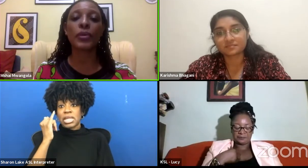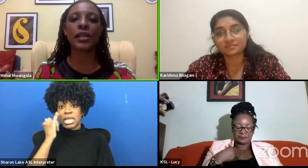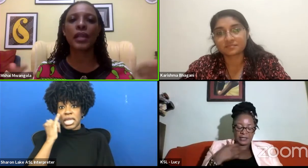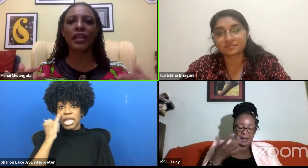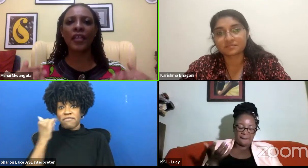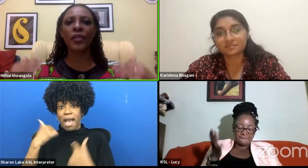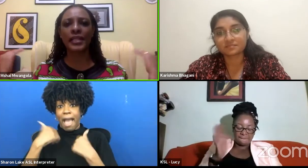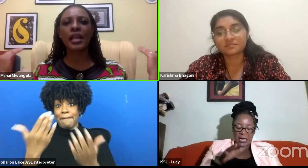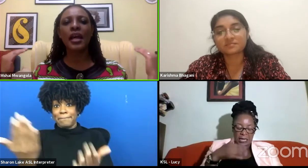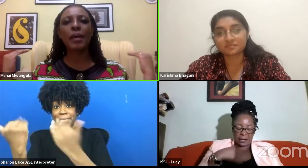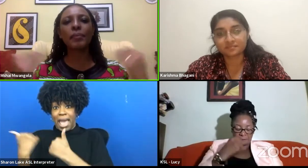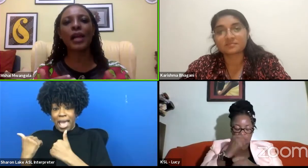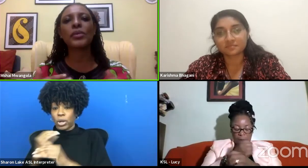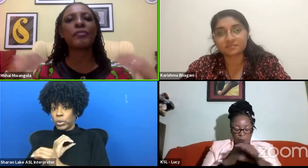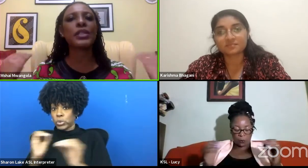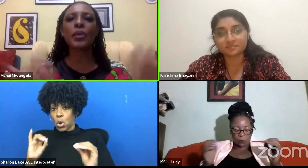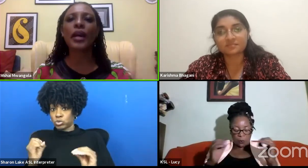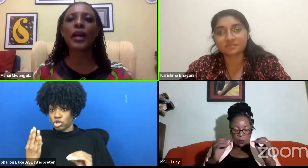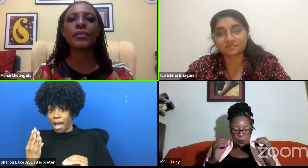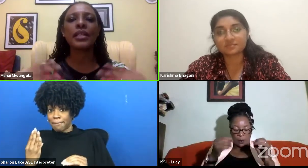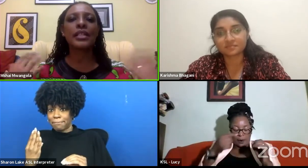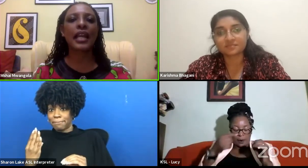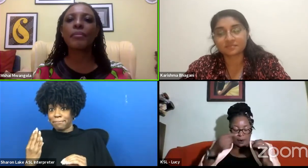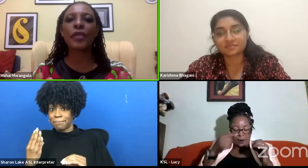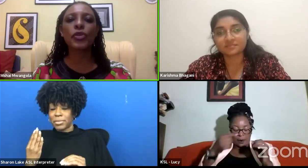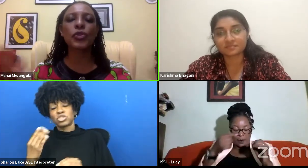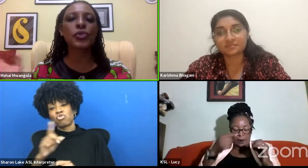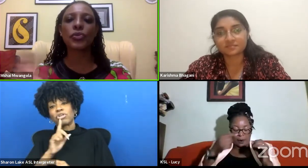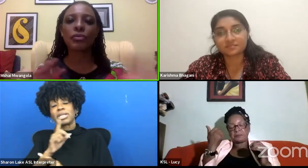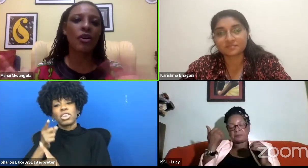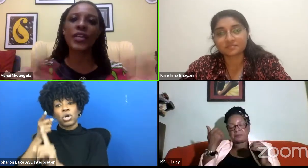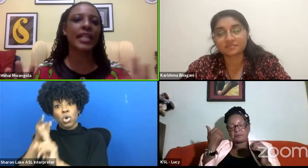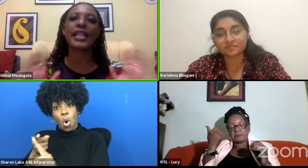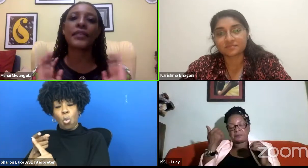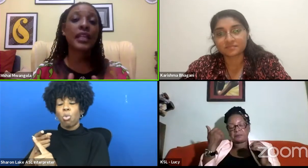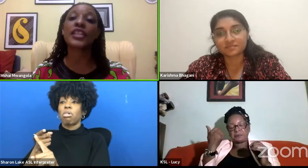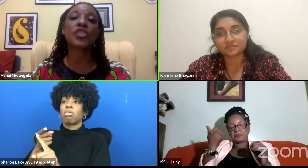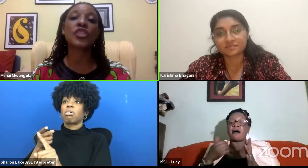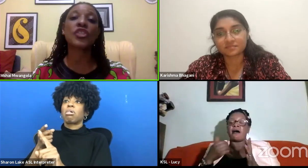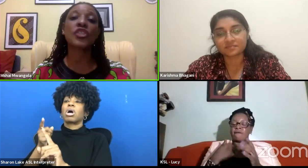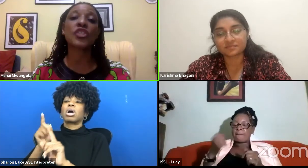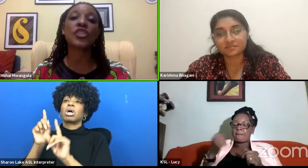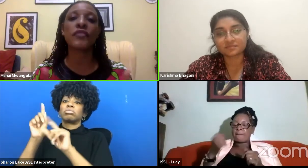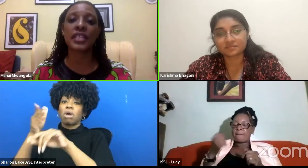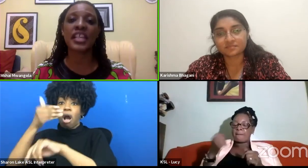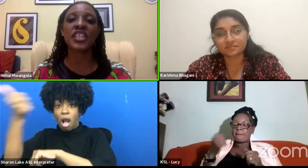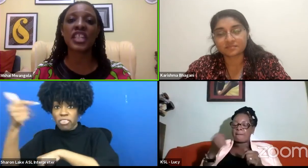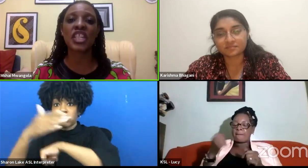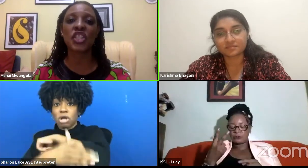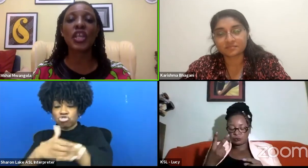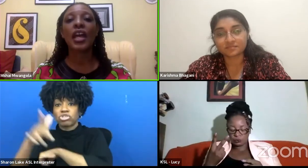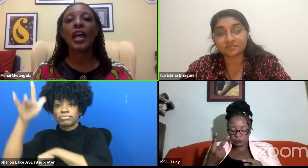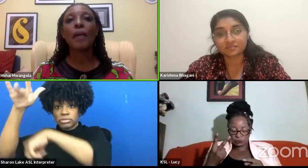because otherwise, my plan would have been to come, take a month or two to orient and then get into the university and teach